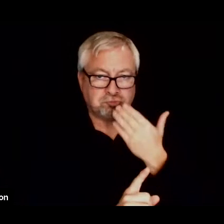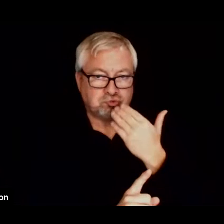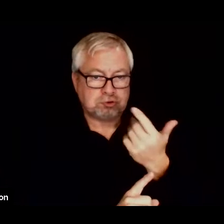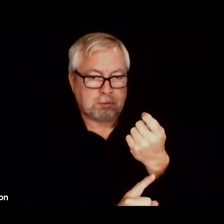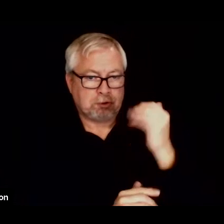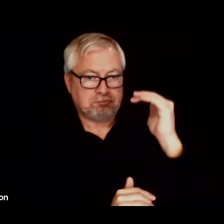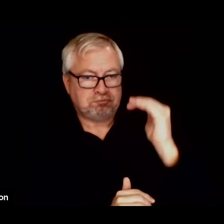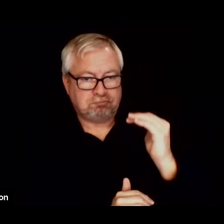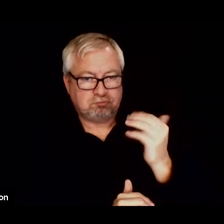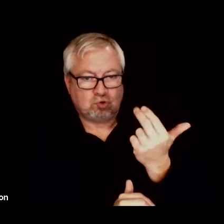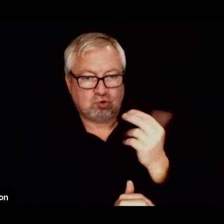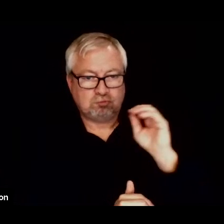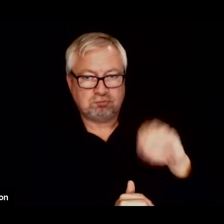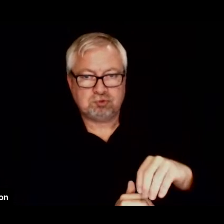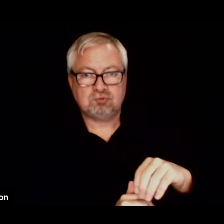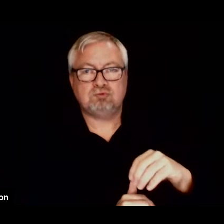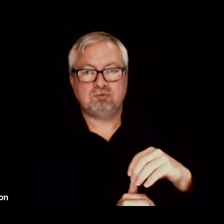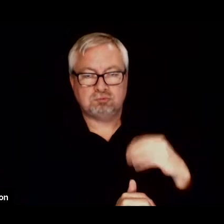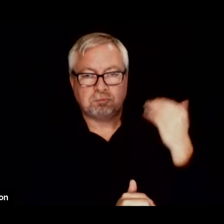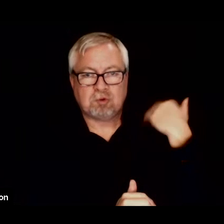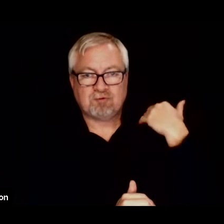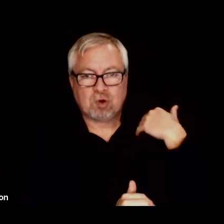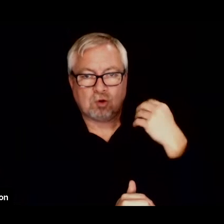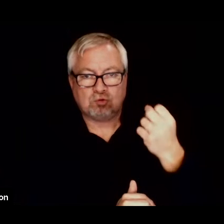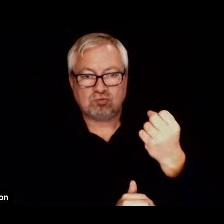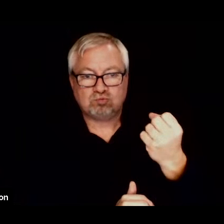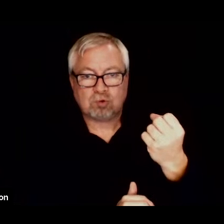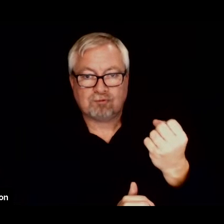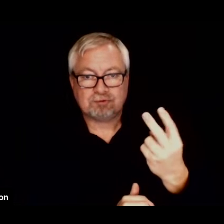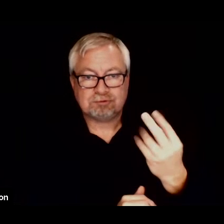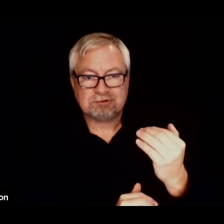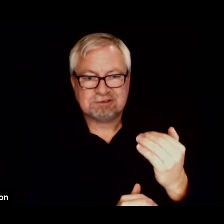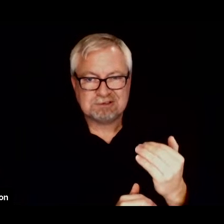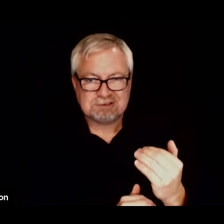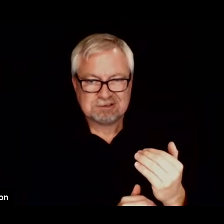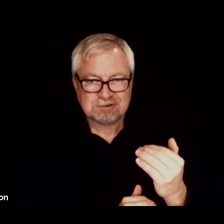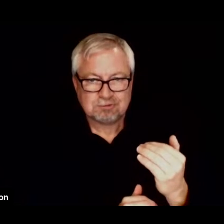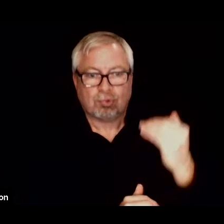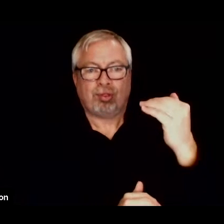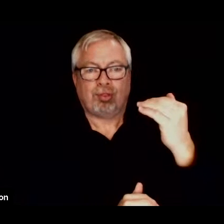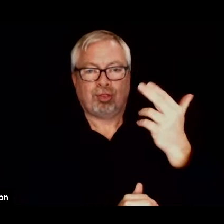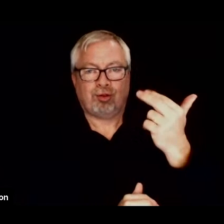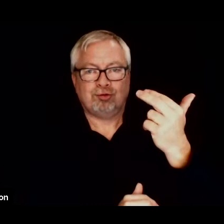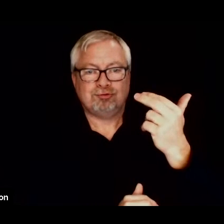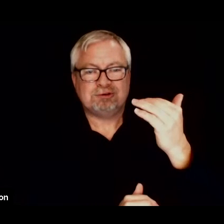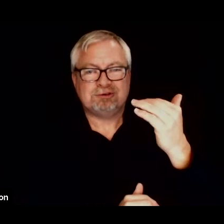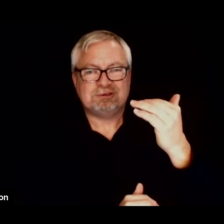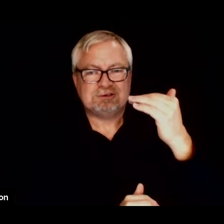briefly but has now inched back up again and that is of course one of the key ways that we